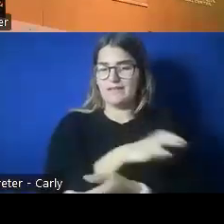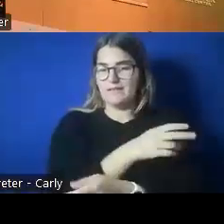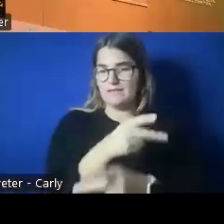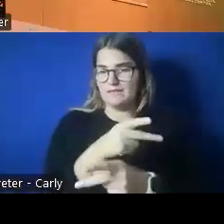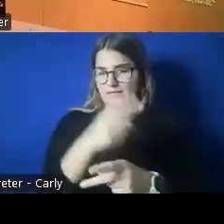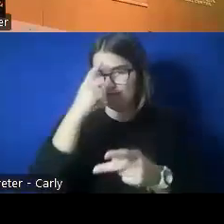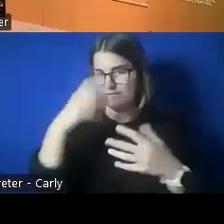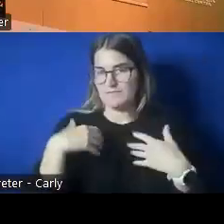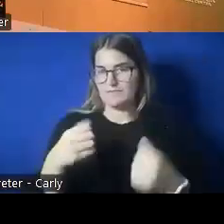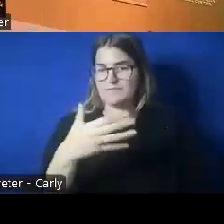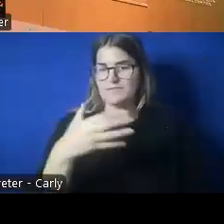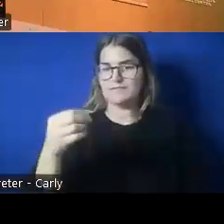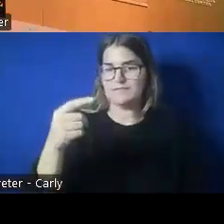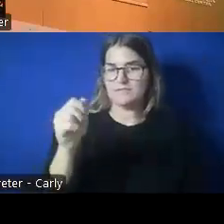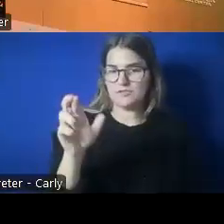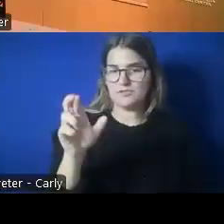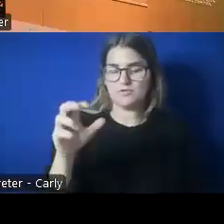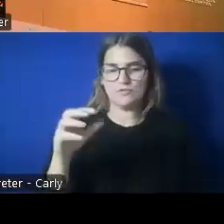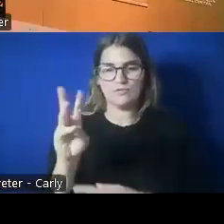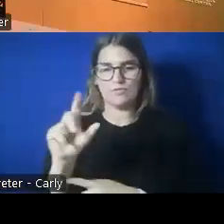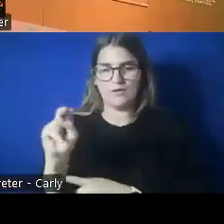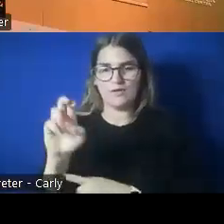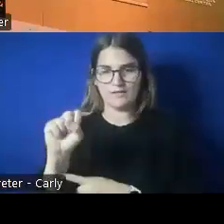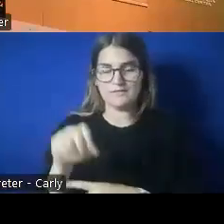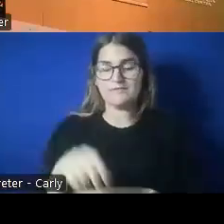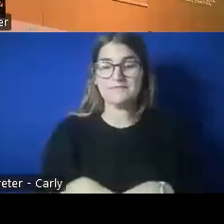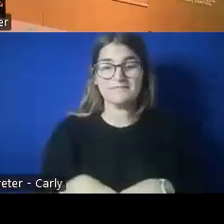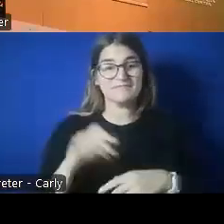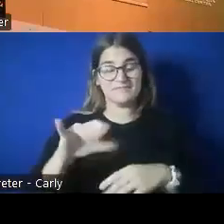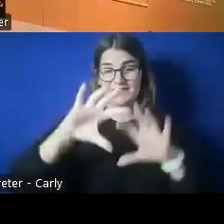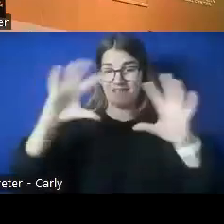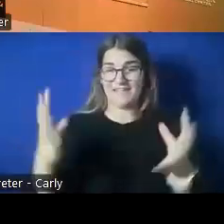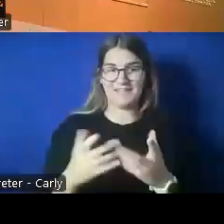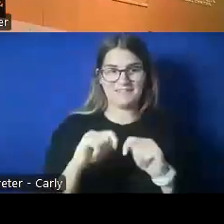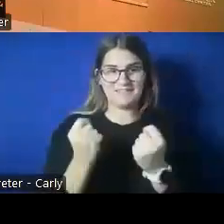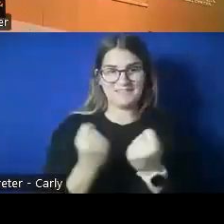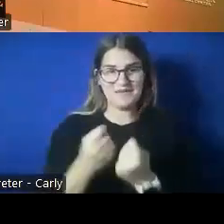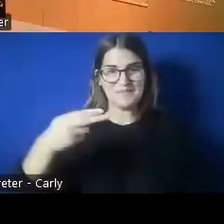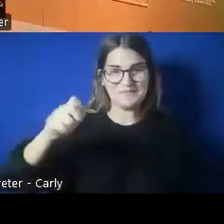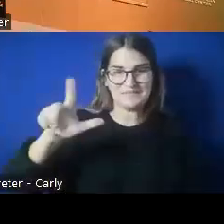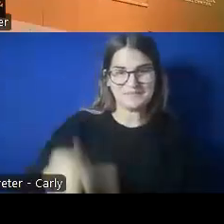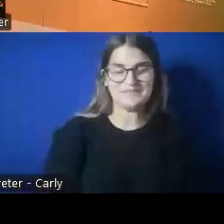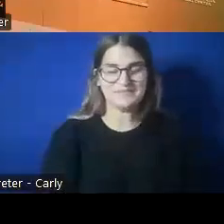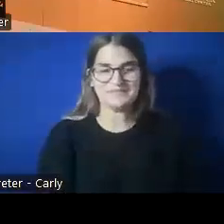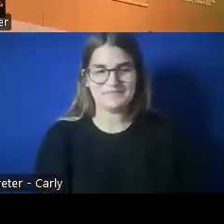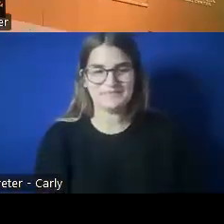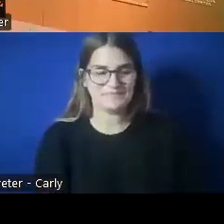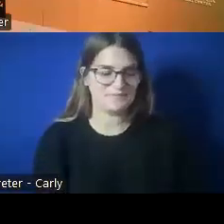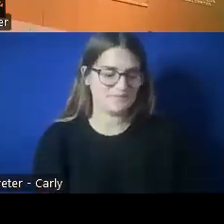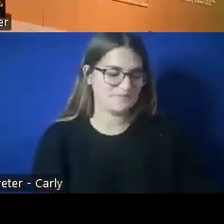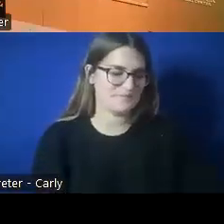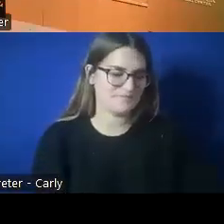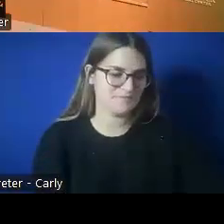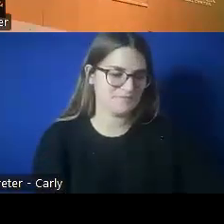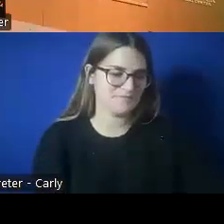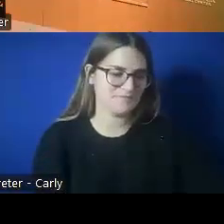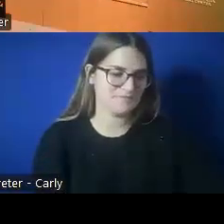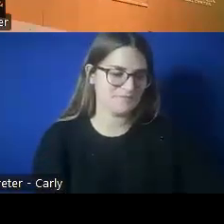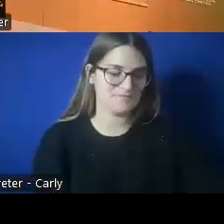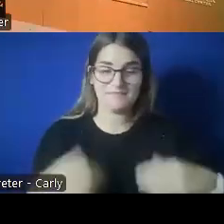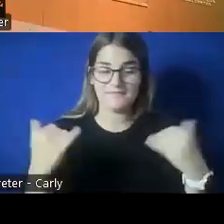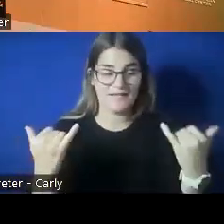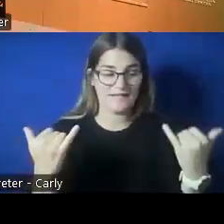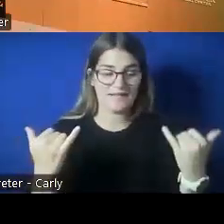gender Wellness so um that is the whole heel team um so today uh let me see if I works the clicker